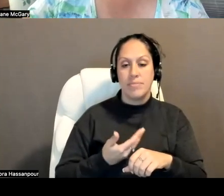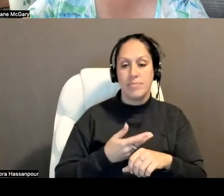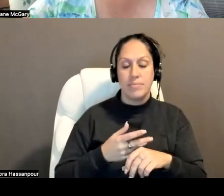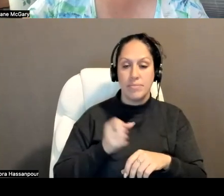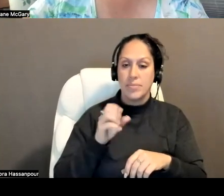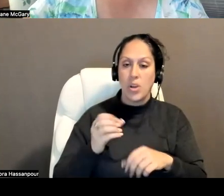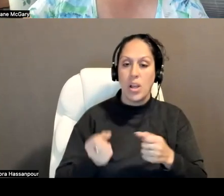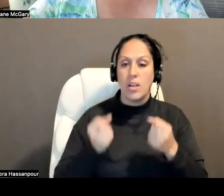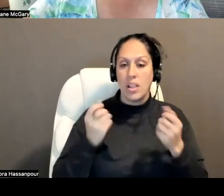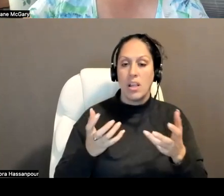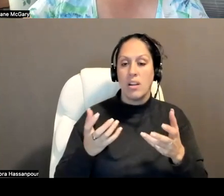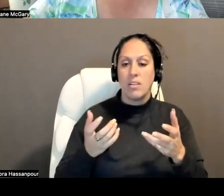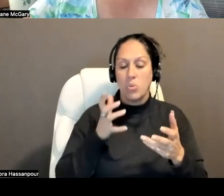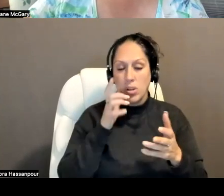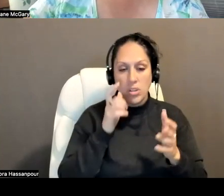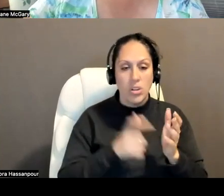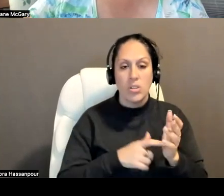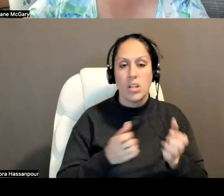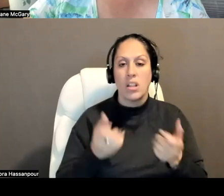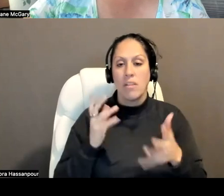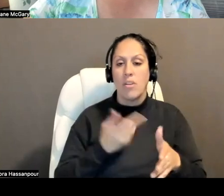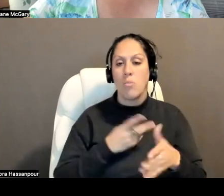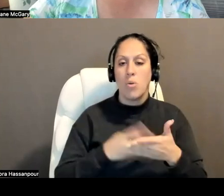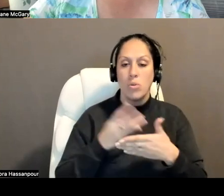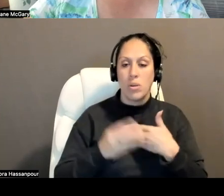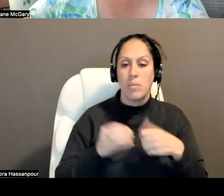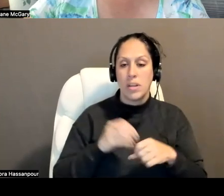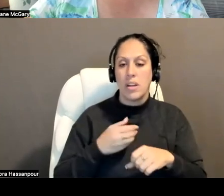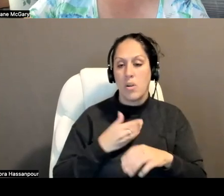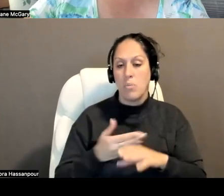a lot of you'll notice that a lot of our programs, even in our previous programs, is